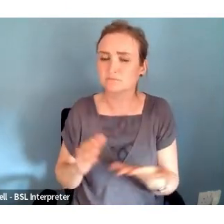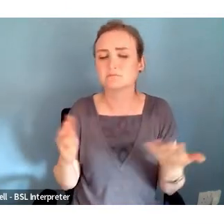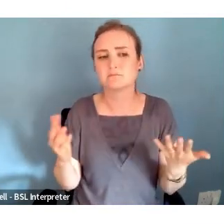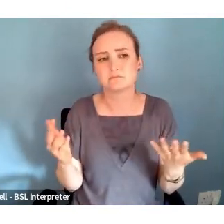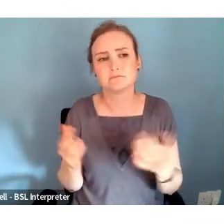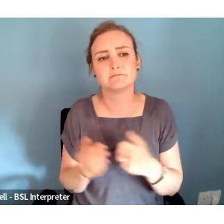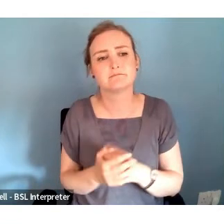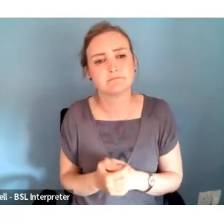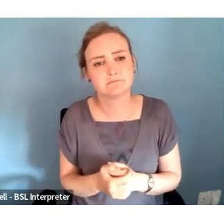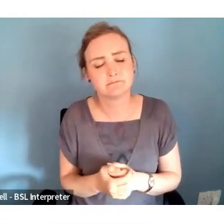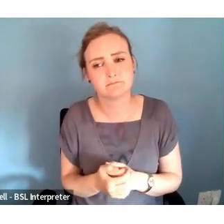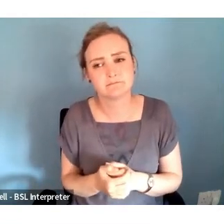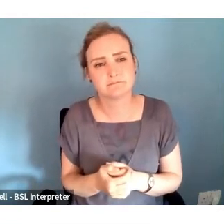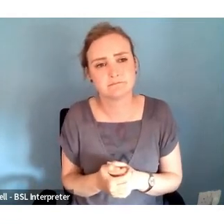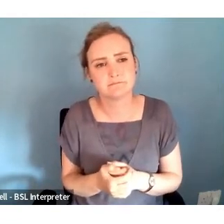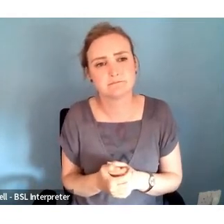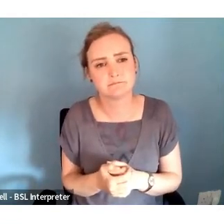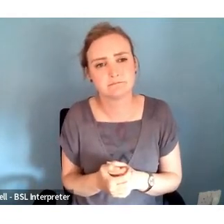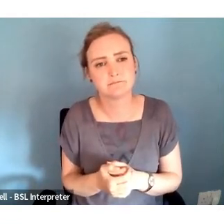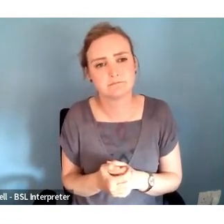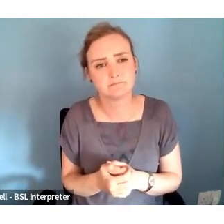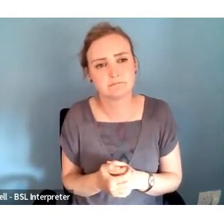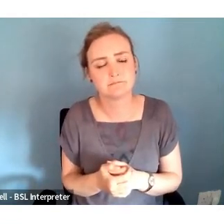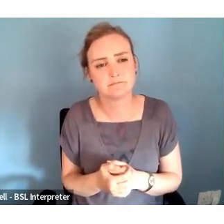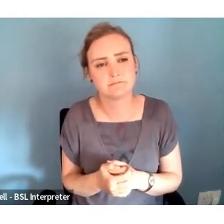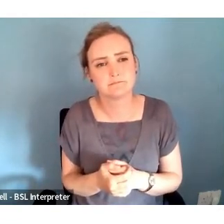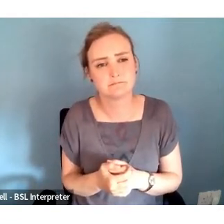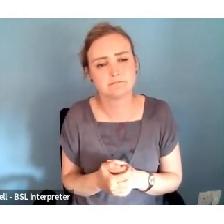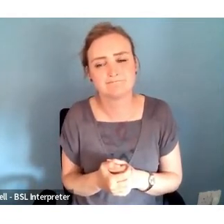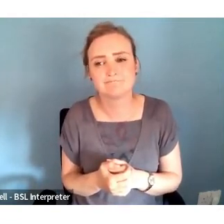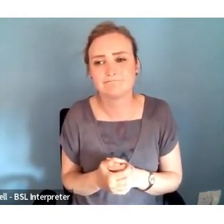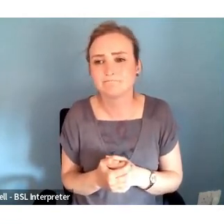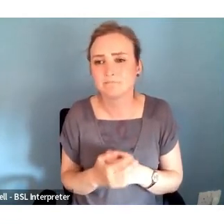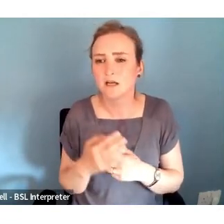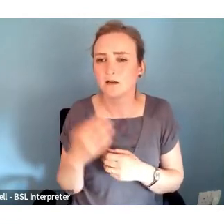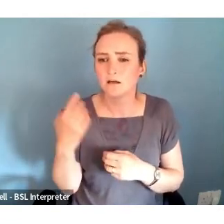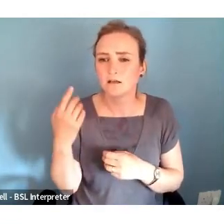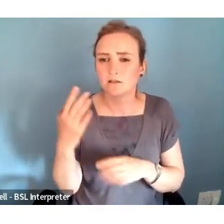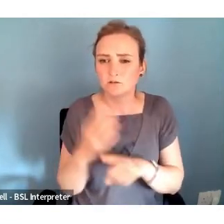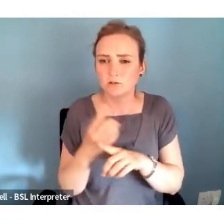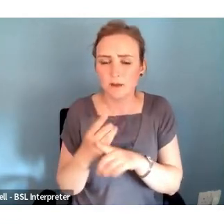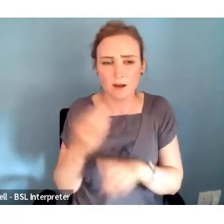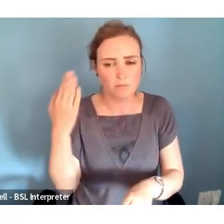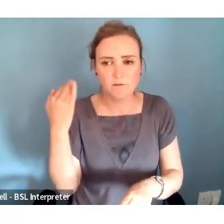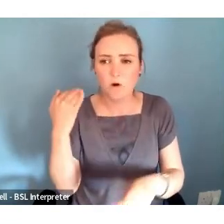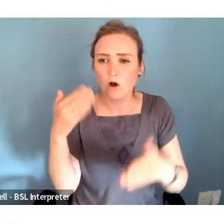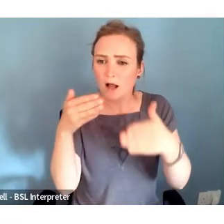barrier that we talked about at the beginning, which is not knowing which organisations will teases serious